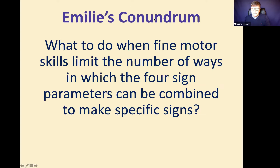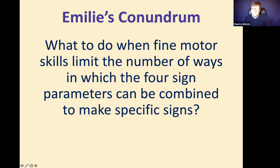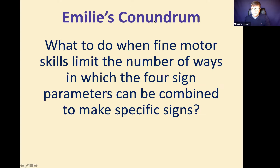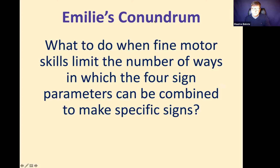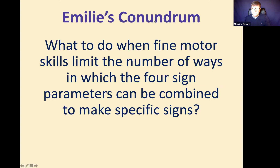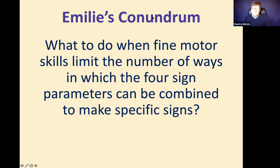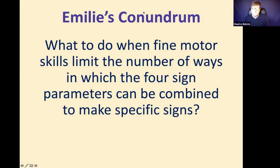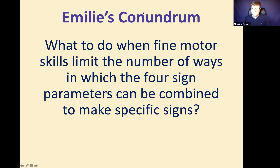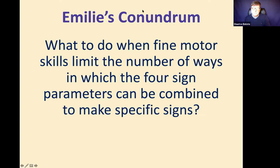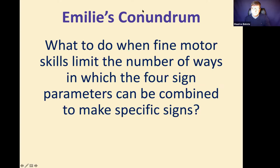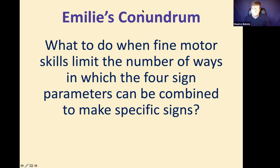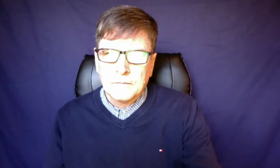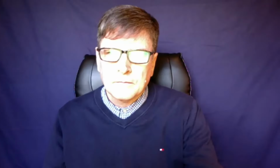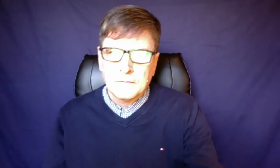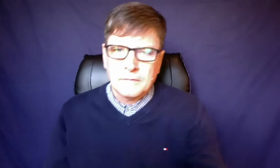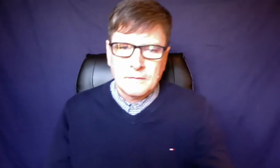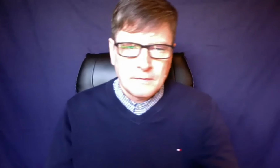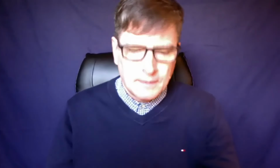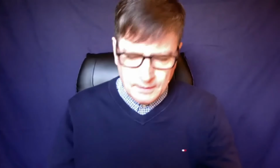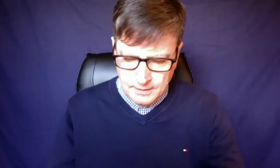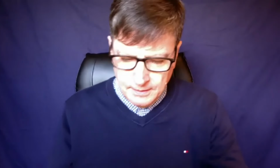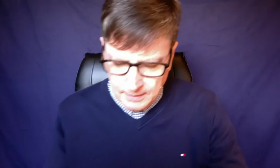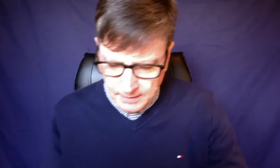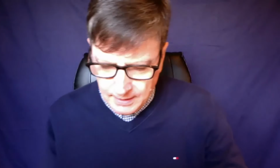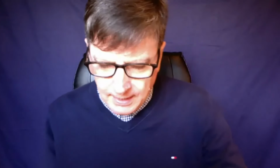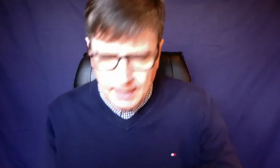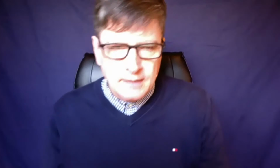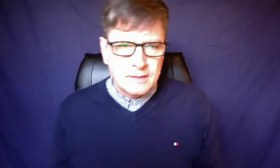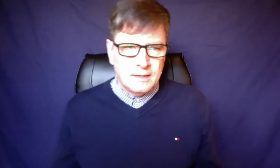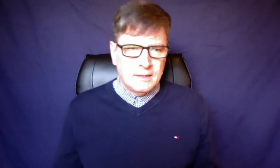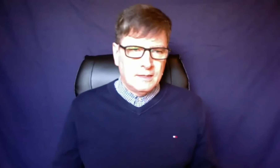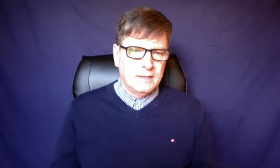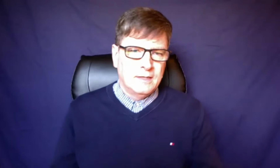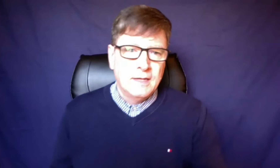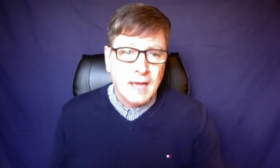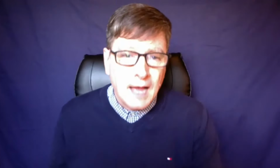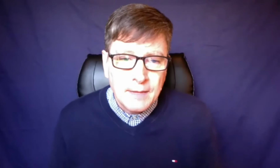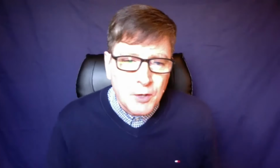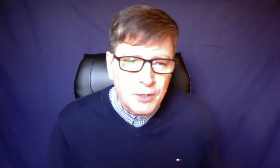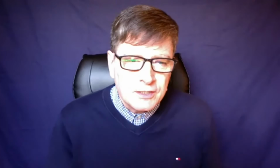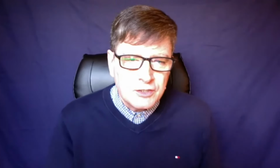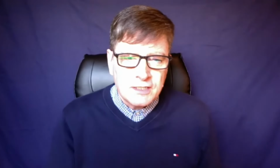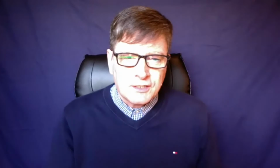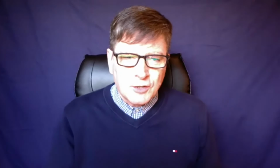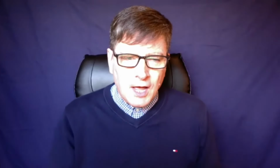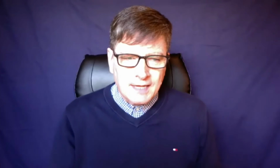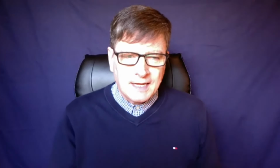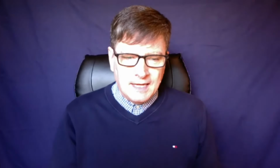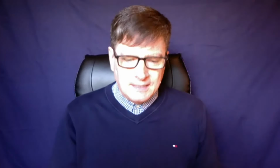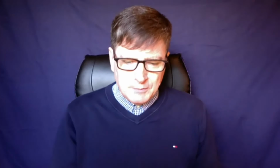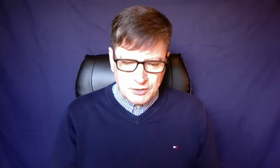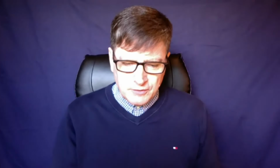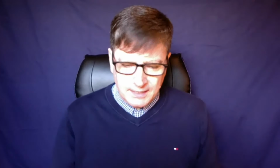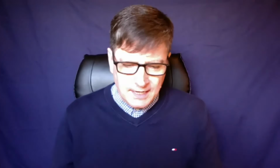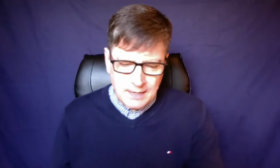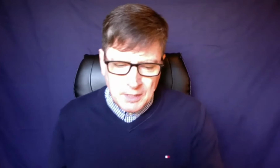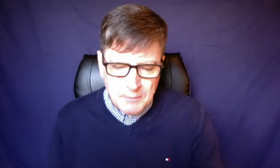that at the end. So I am going